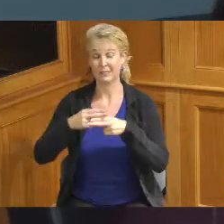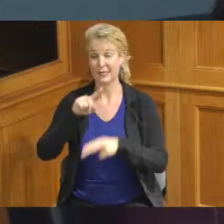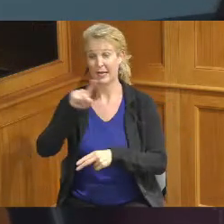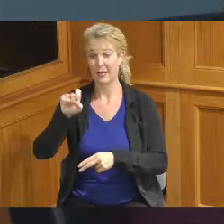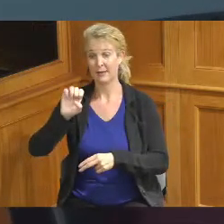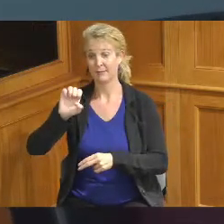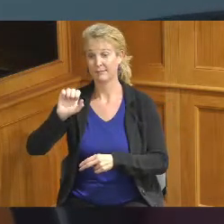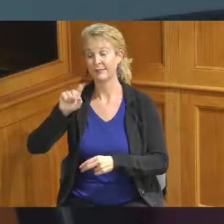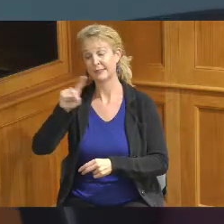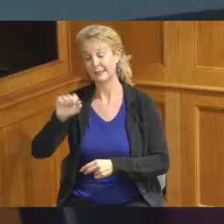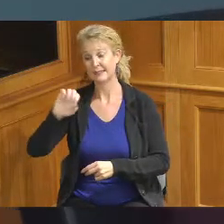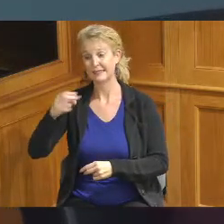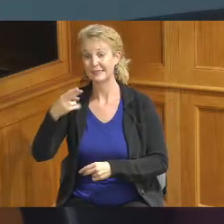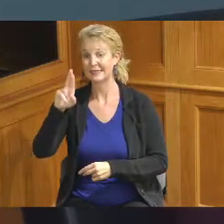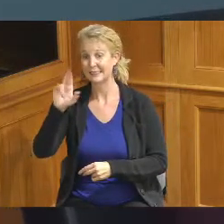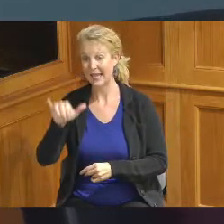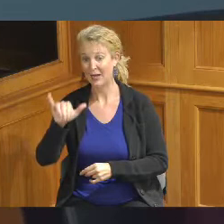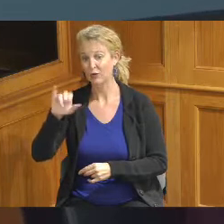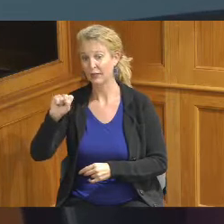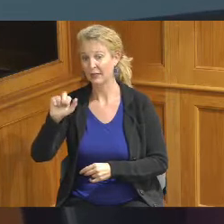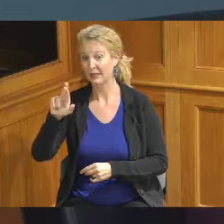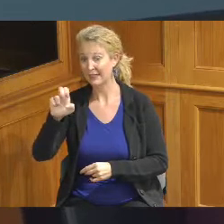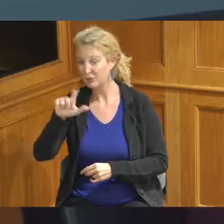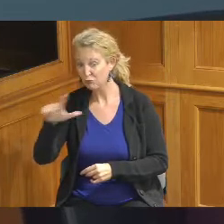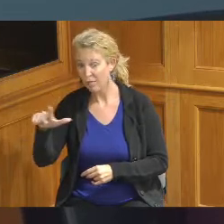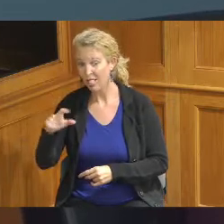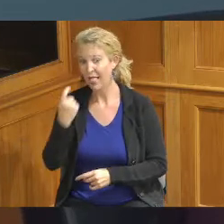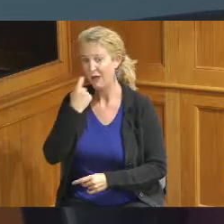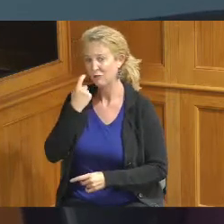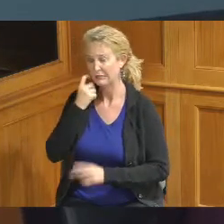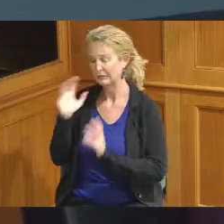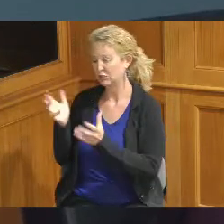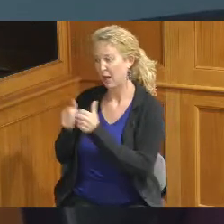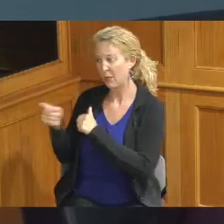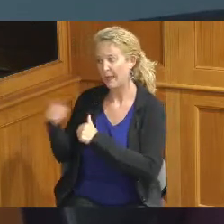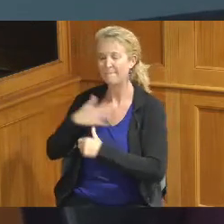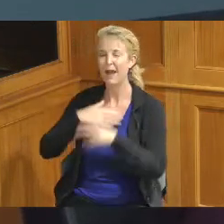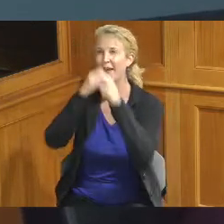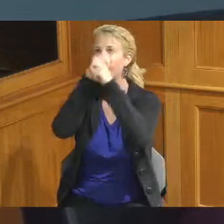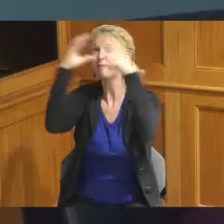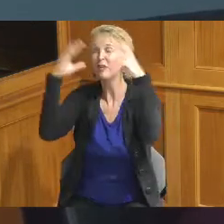group gave him some of my views as it relates to my vision priorities and priorities of the